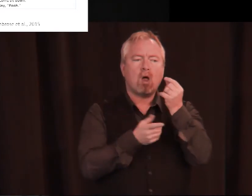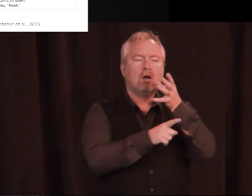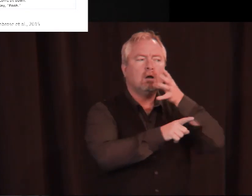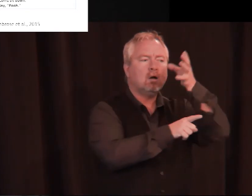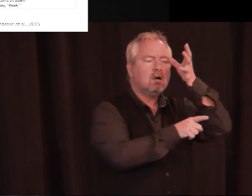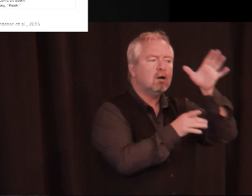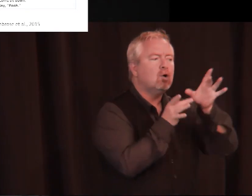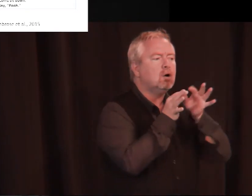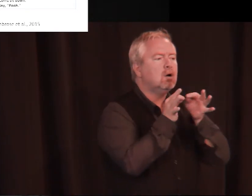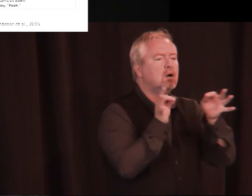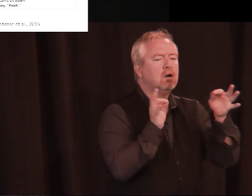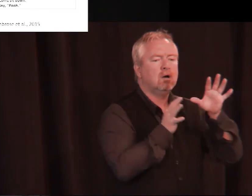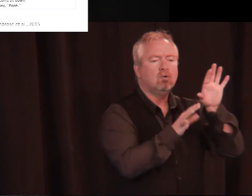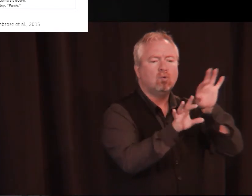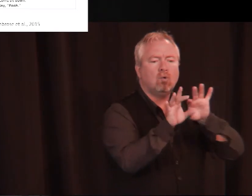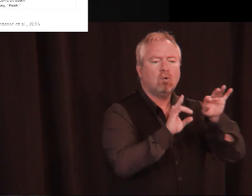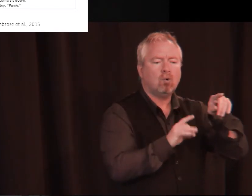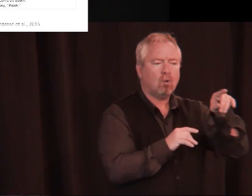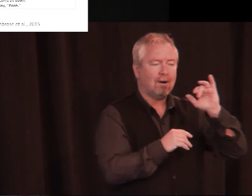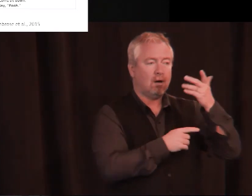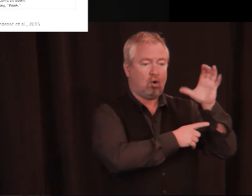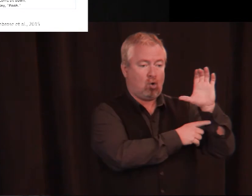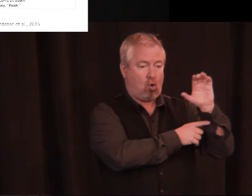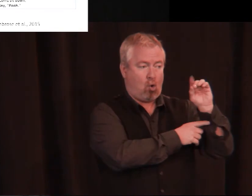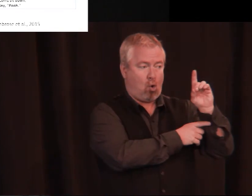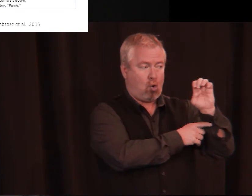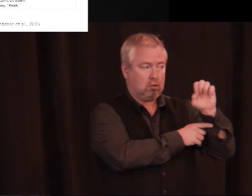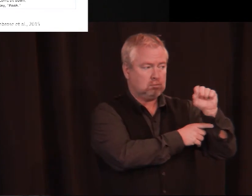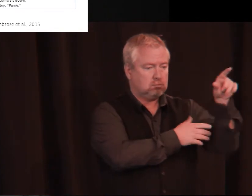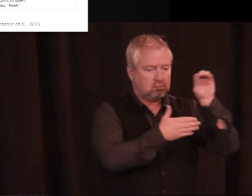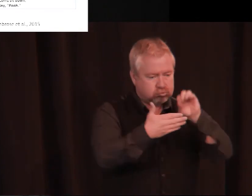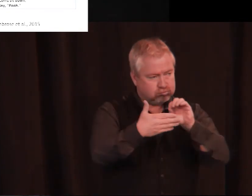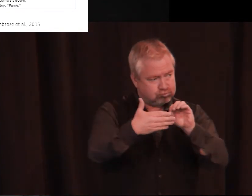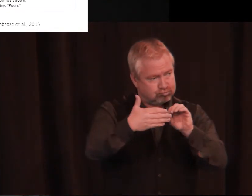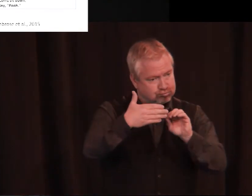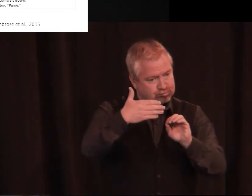if we thought it was a high-level utterance, so high level would be,